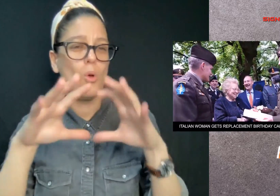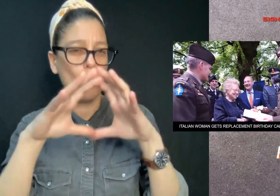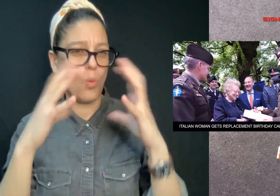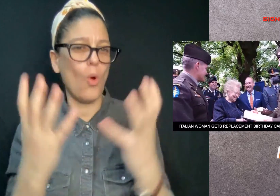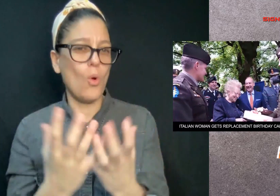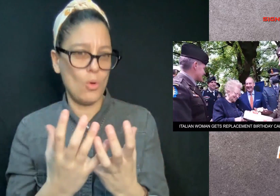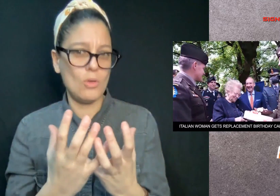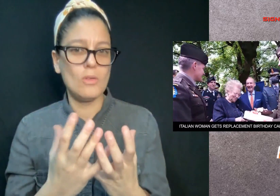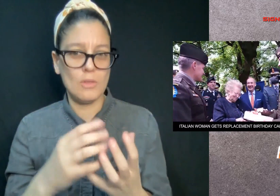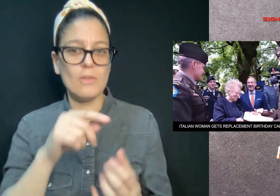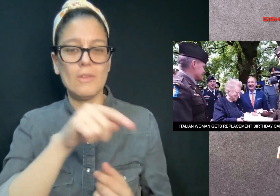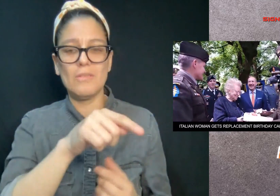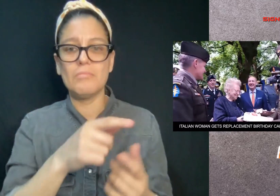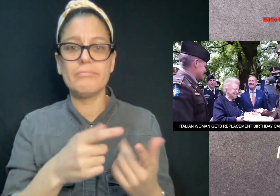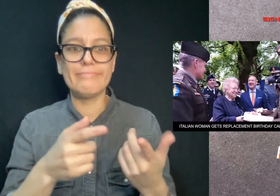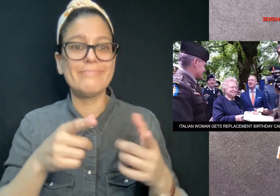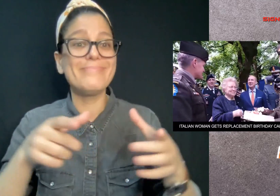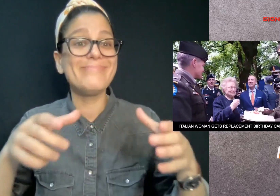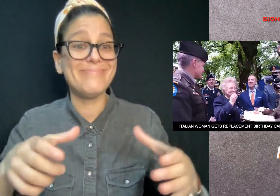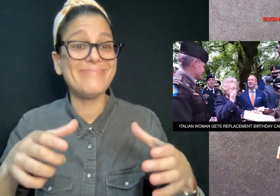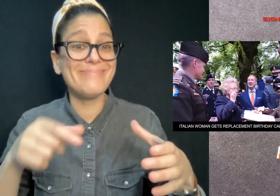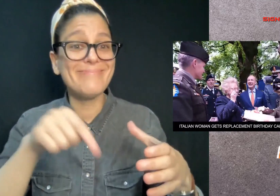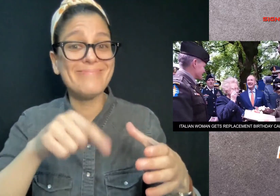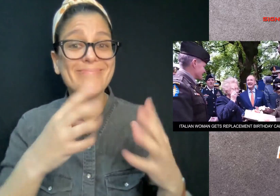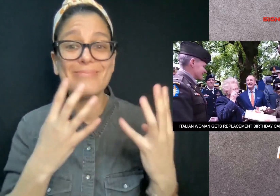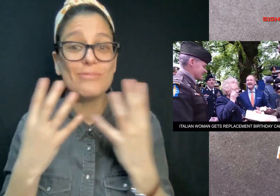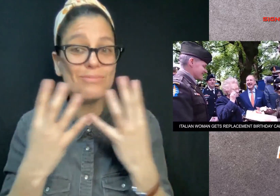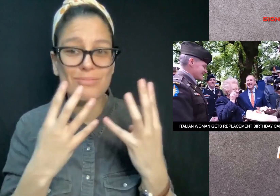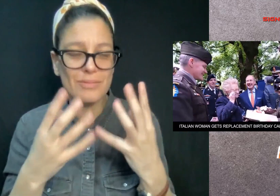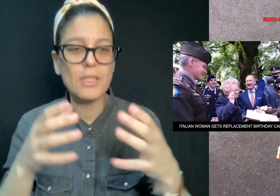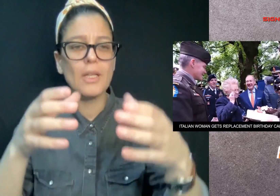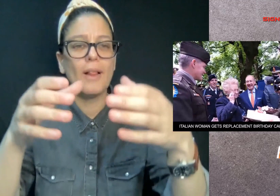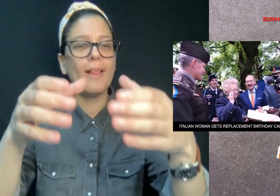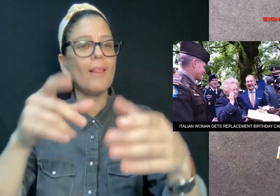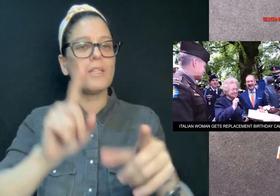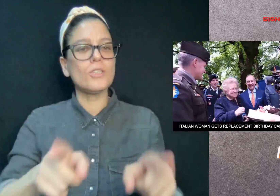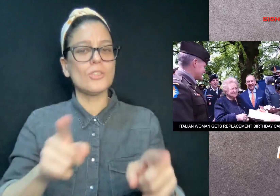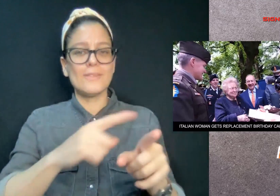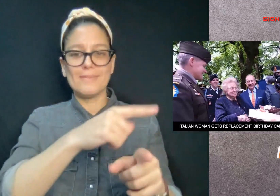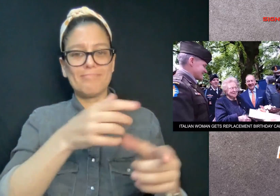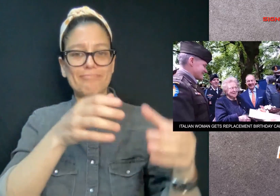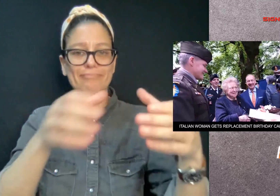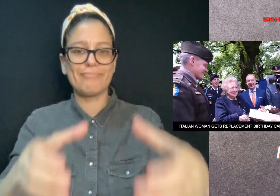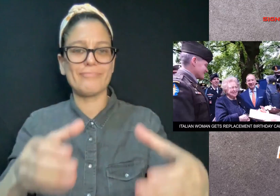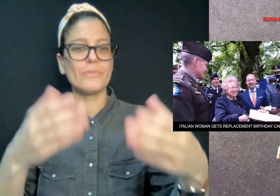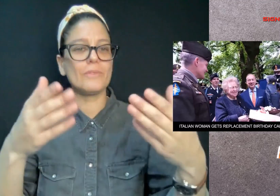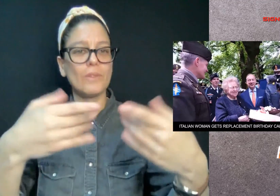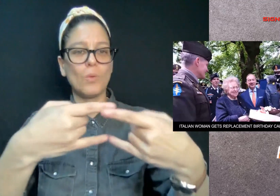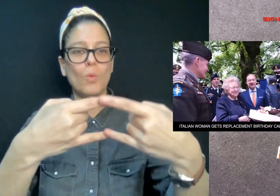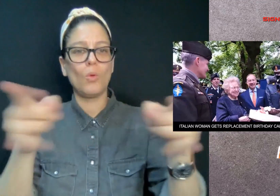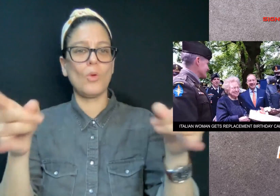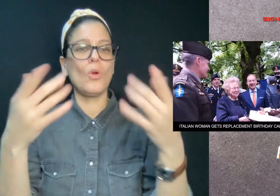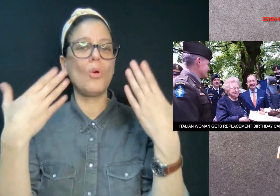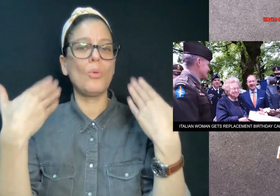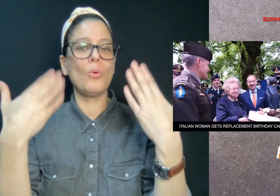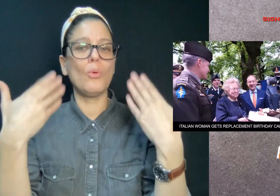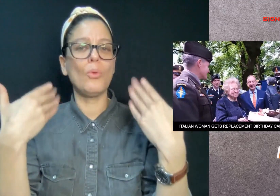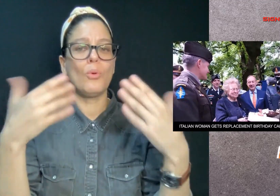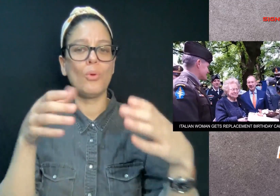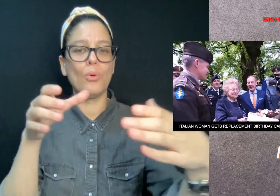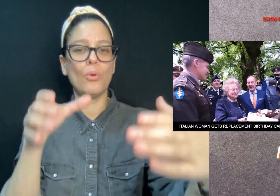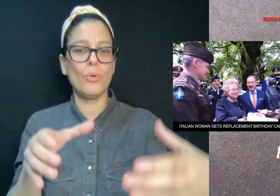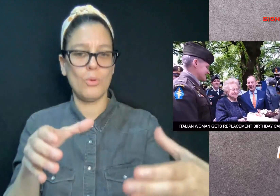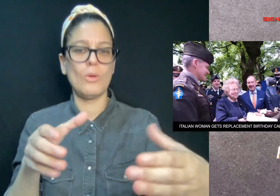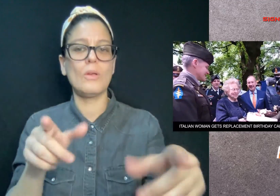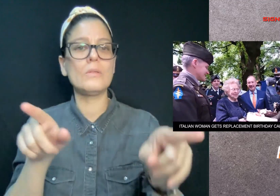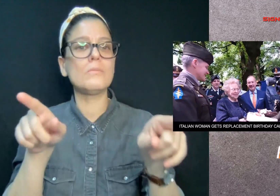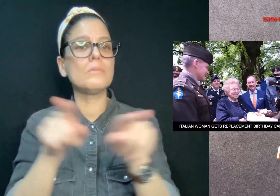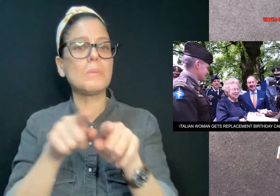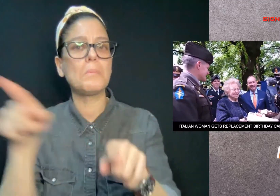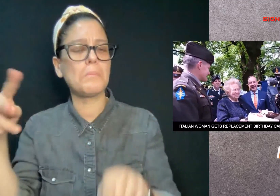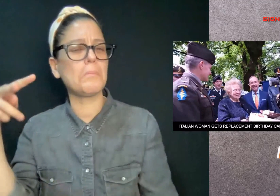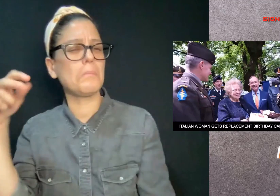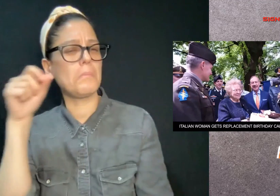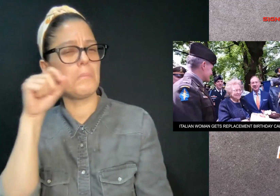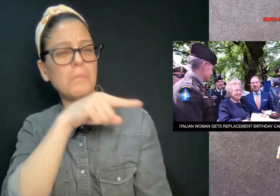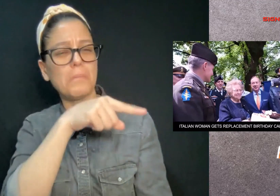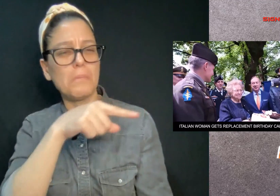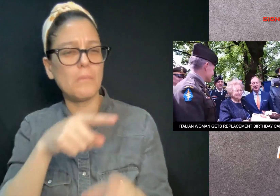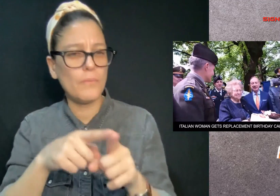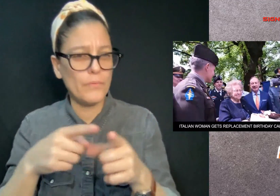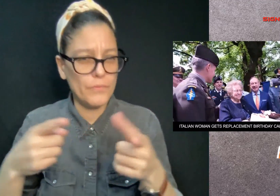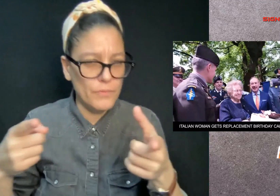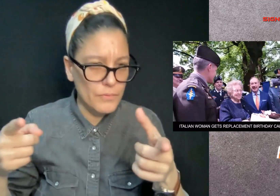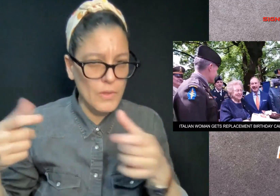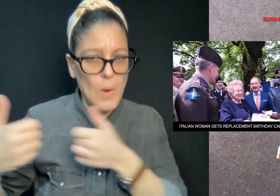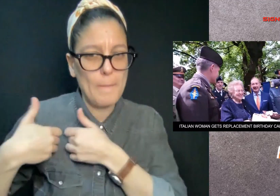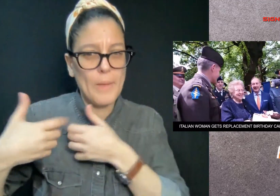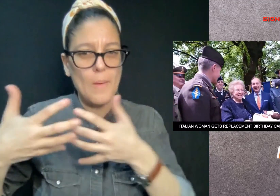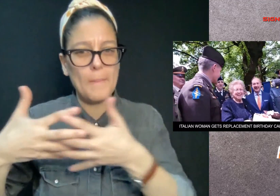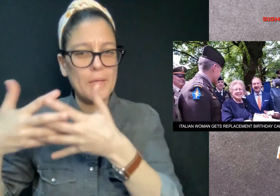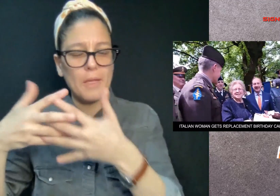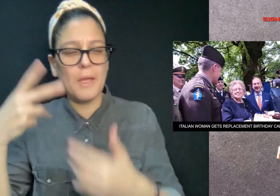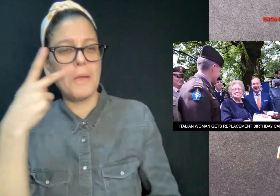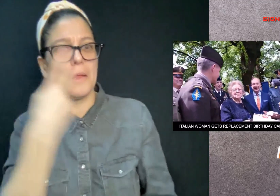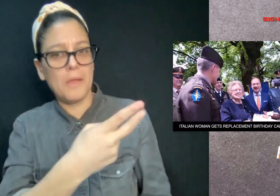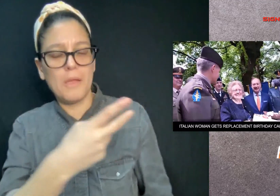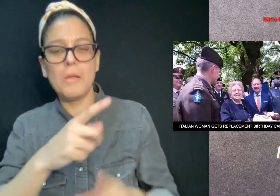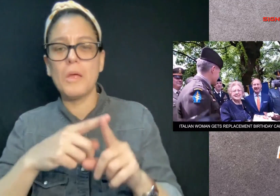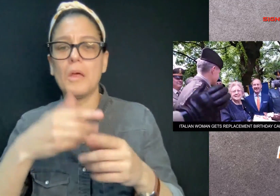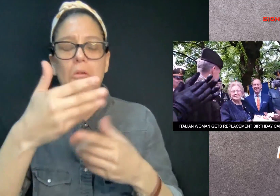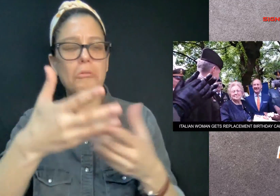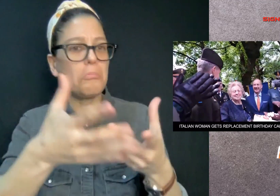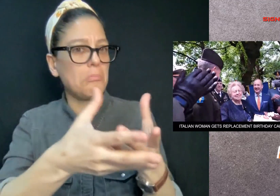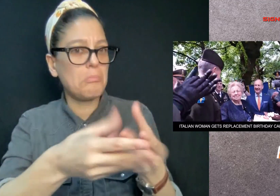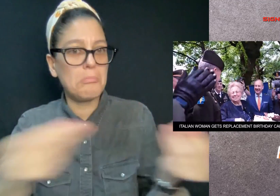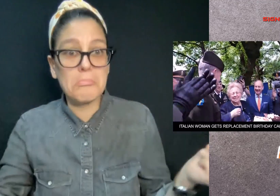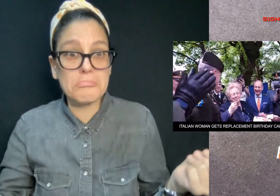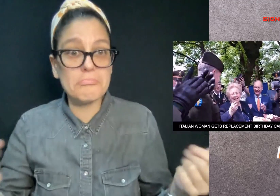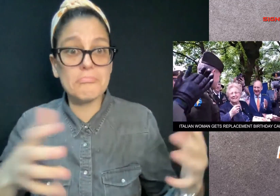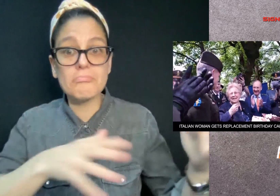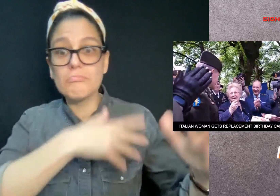fighting the Germans during World War II the cake was cooling off on a windowsill